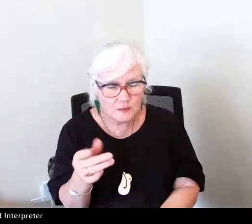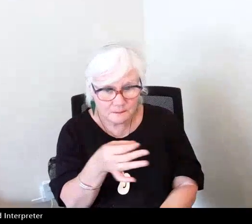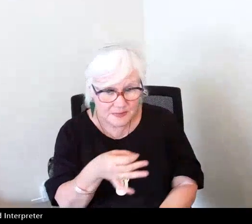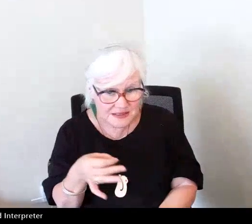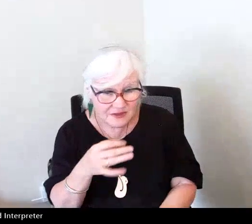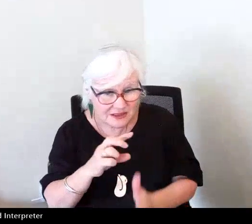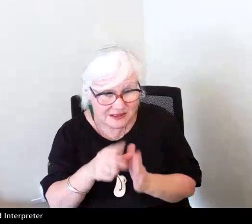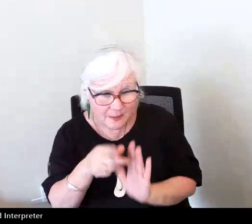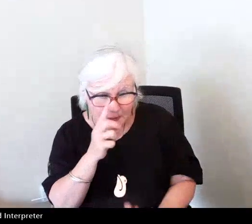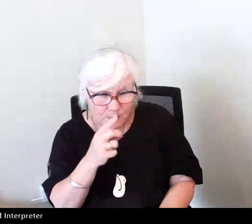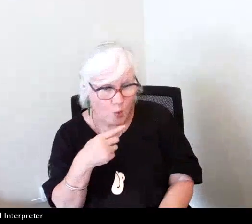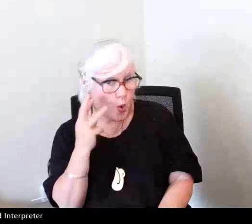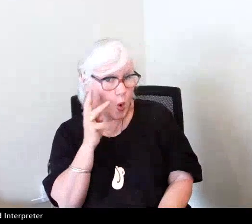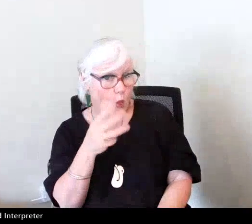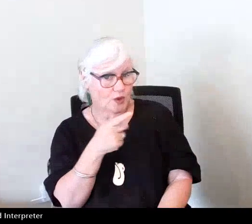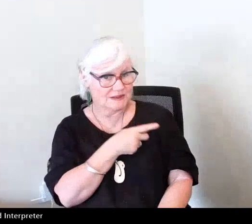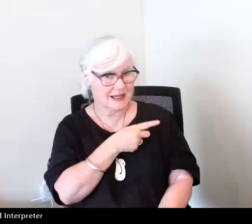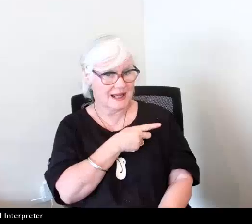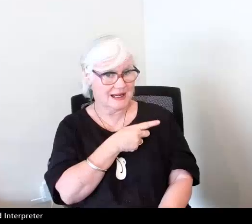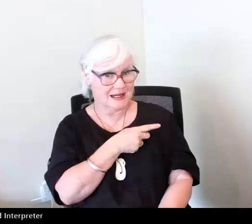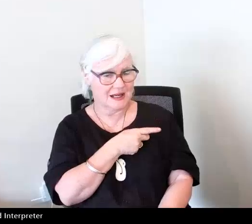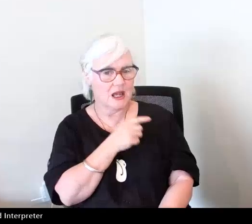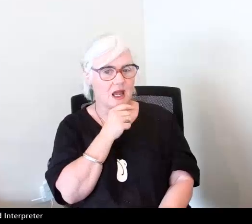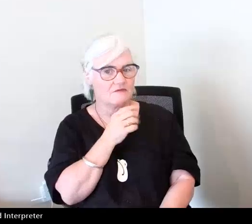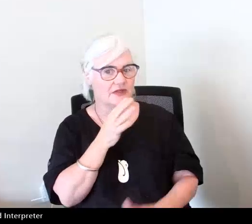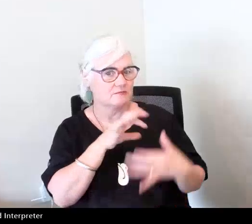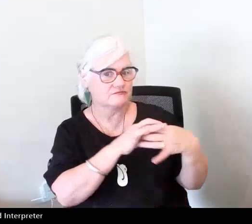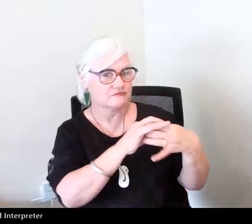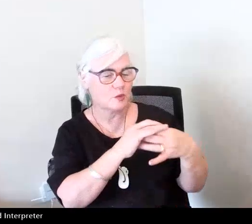they're interacting with their support worker and things like that, You know,